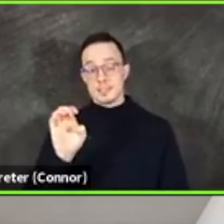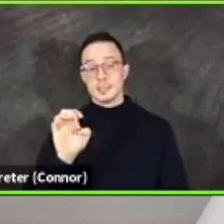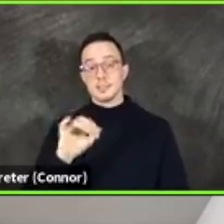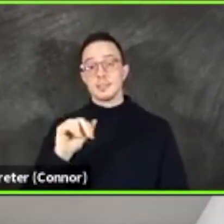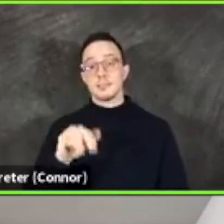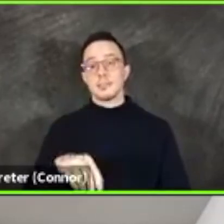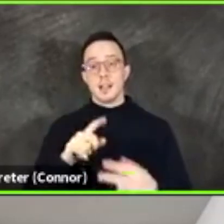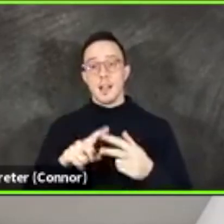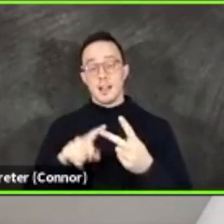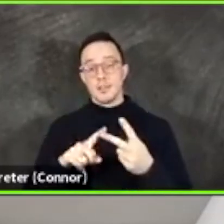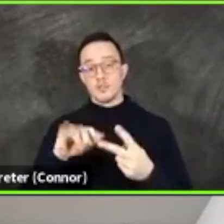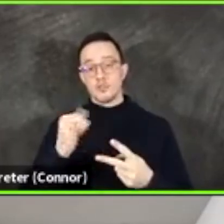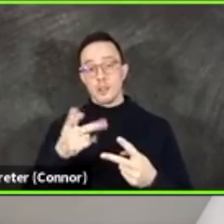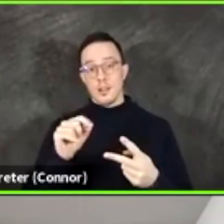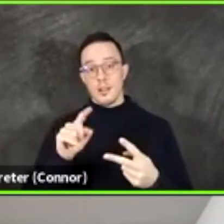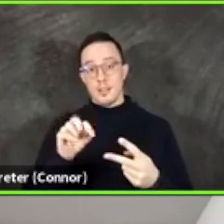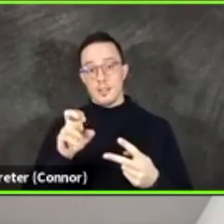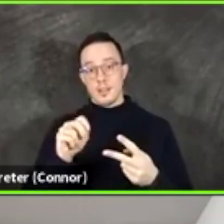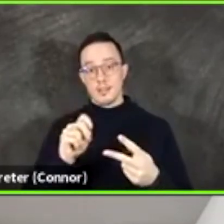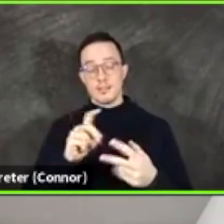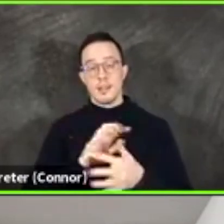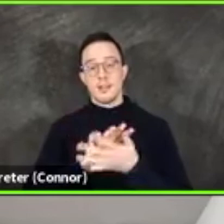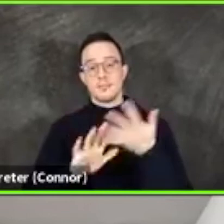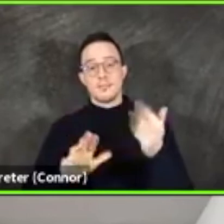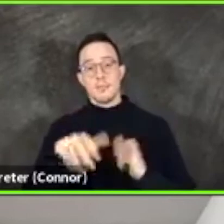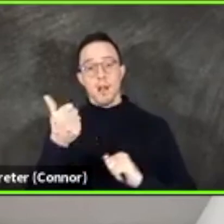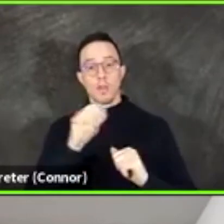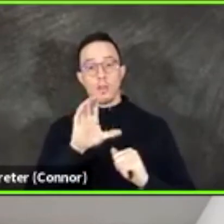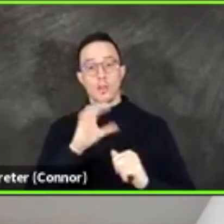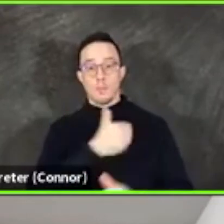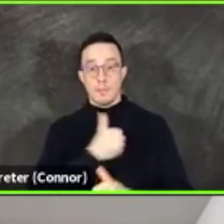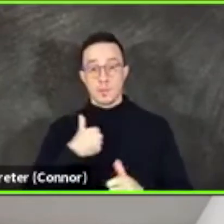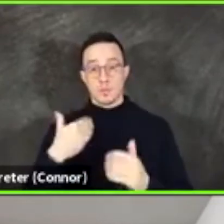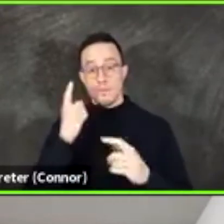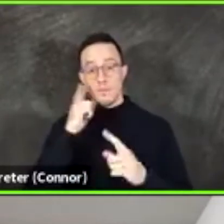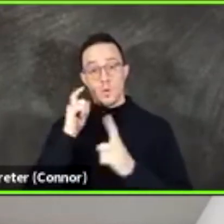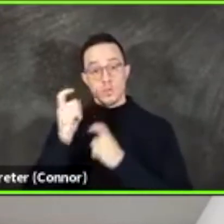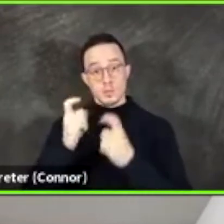GONZALES, MONICA, AND OTHER CORE CONTRIBUTORS OF THE NEW RED ORDER, WHICH INCLUDE ME, ADAM,